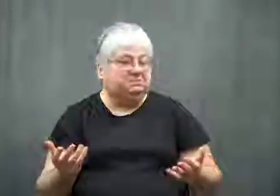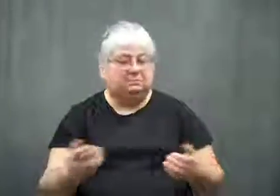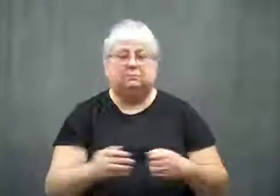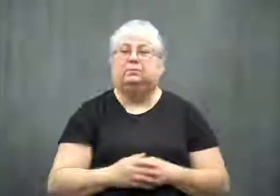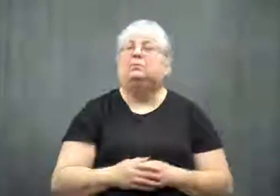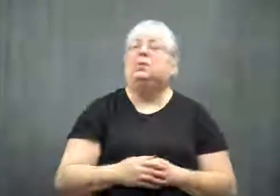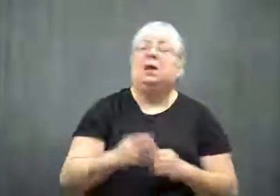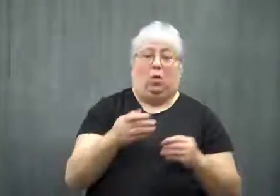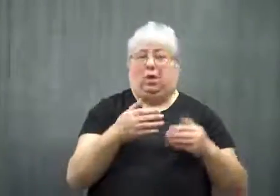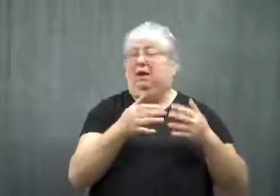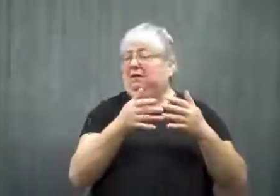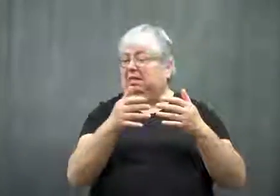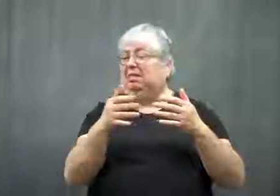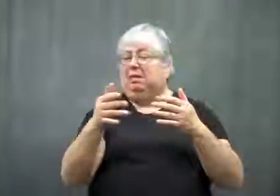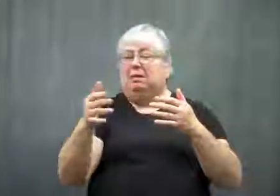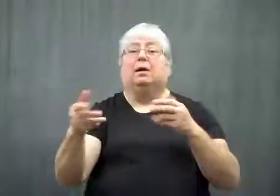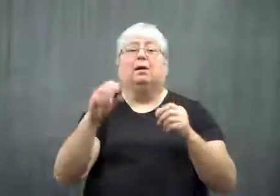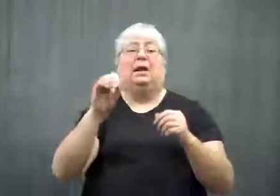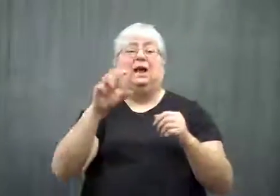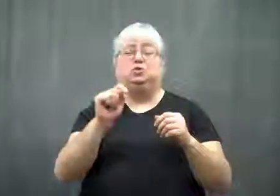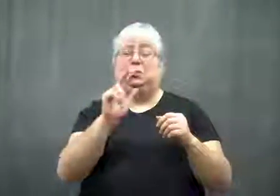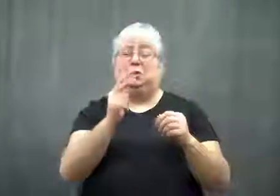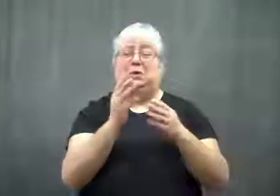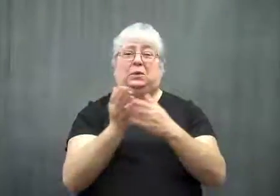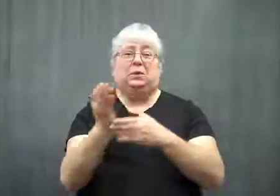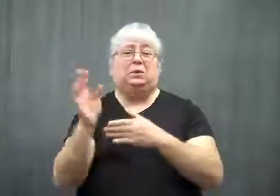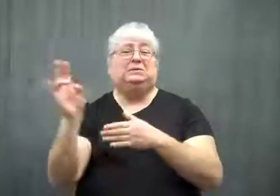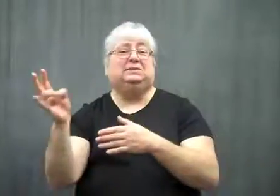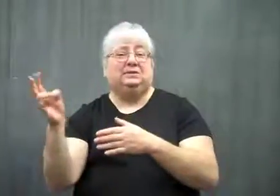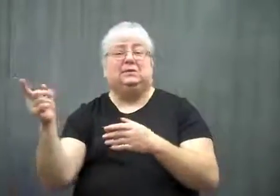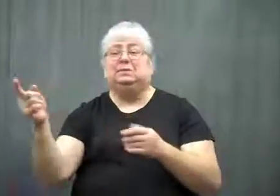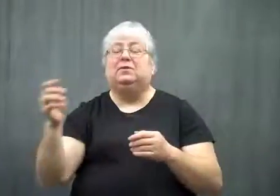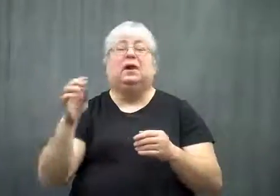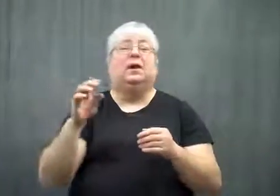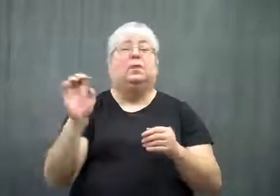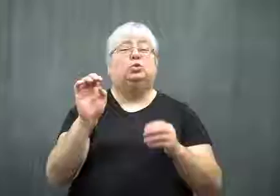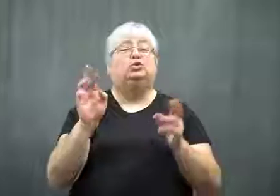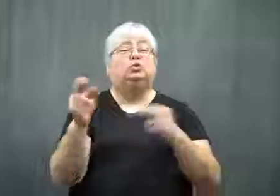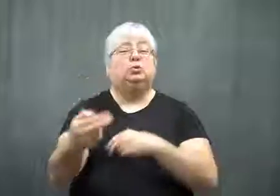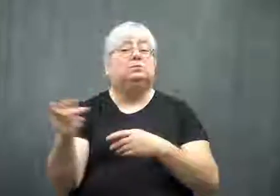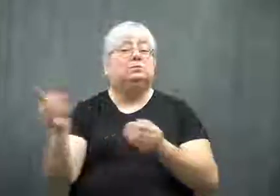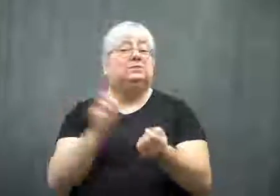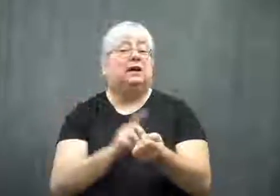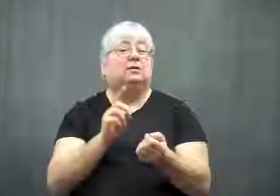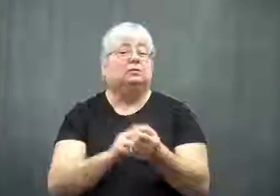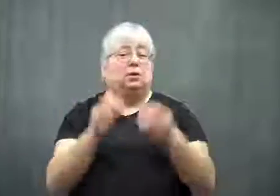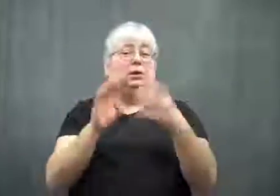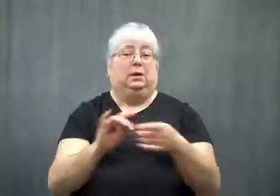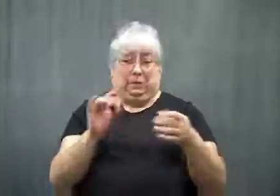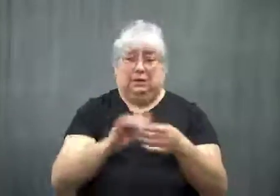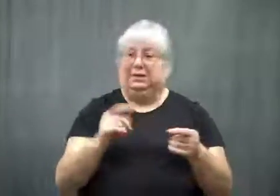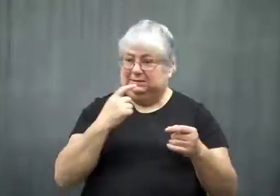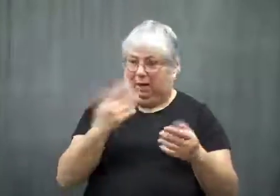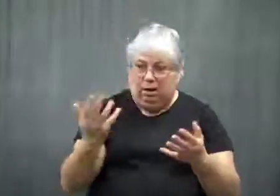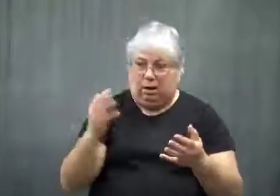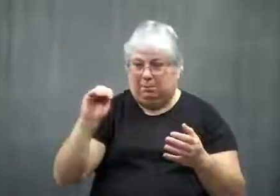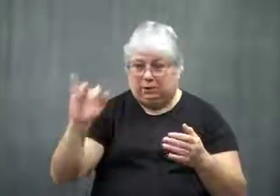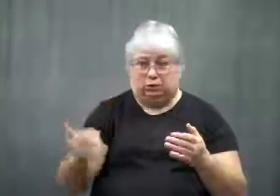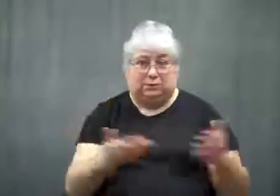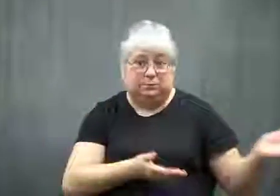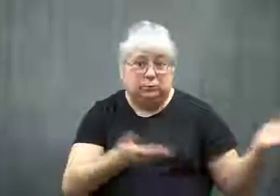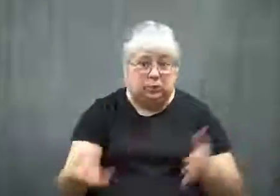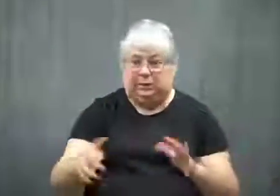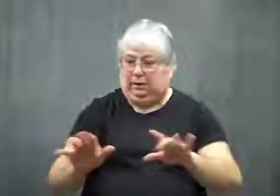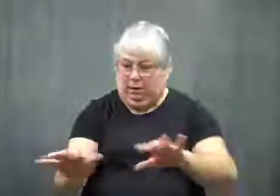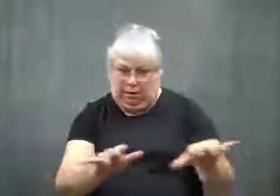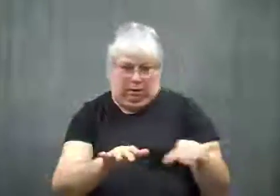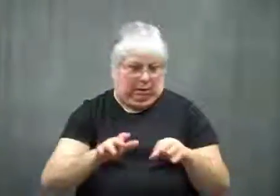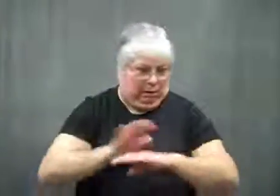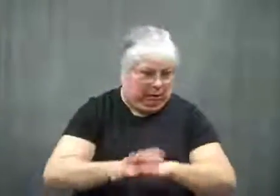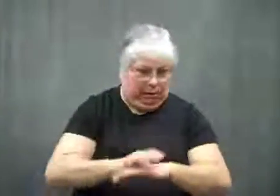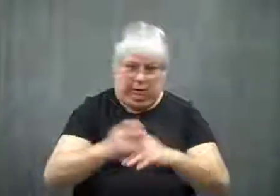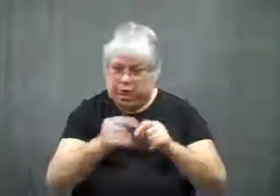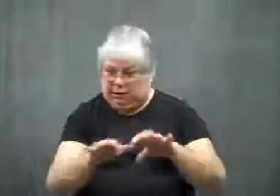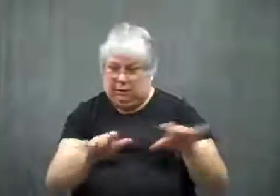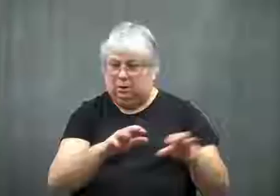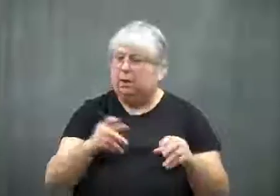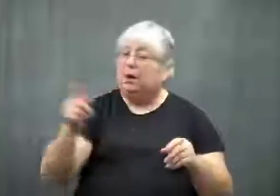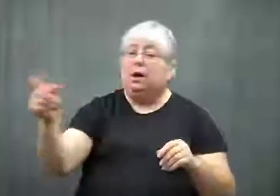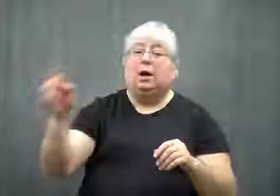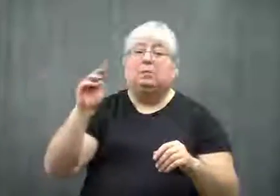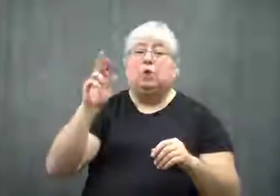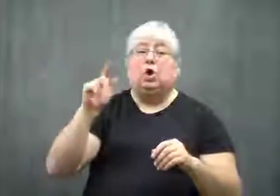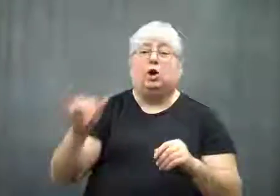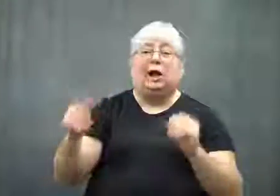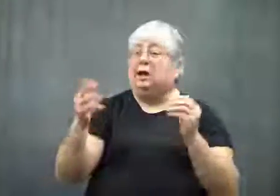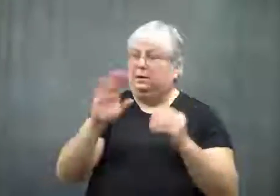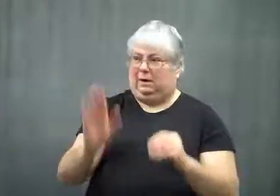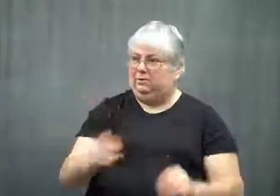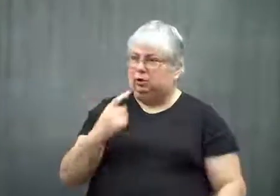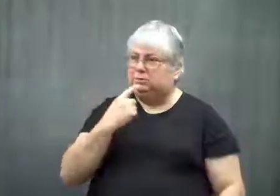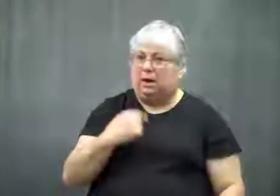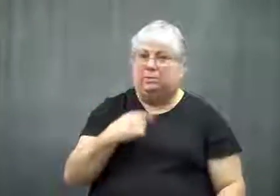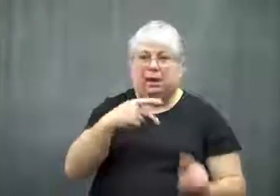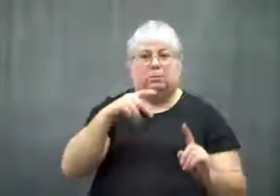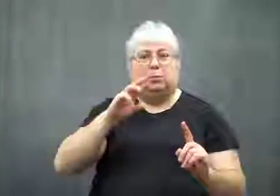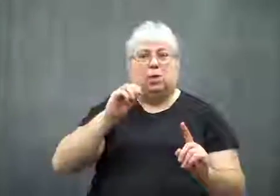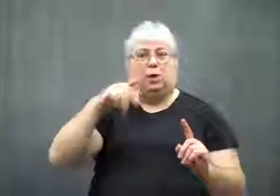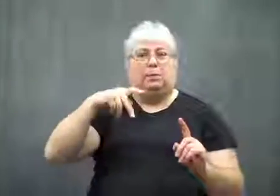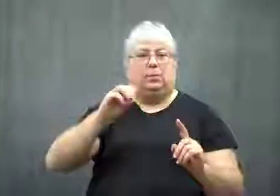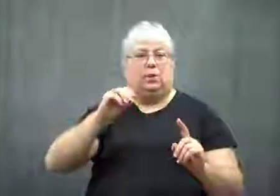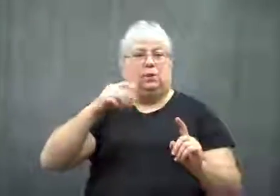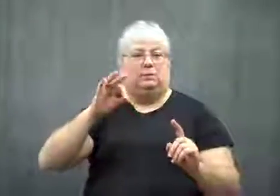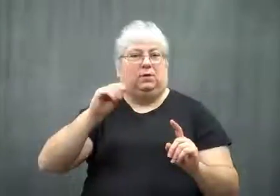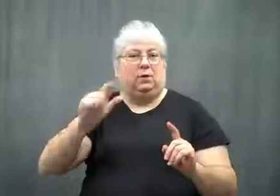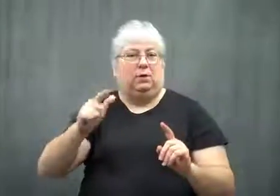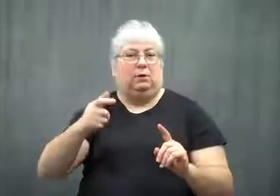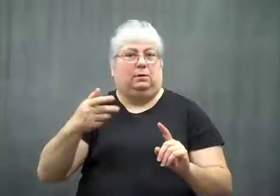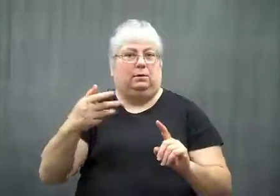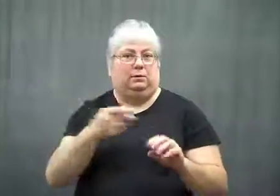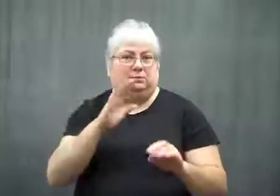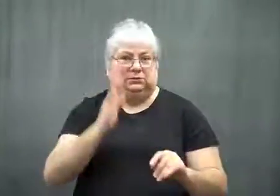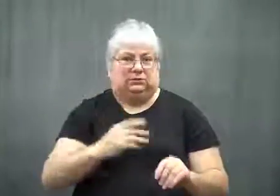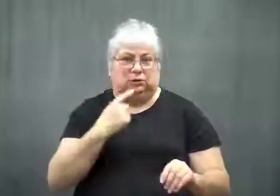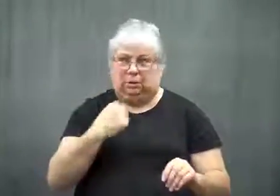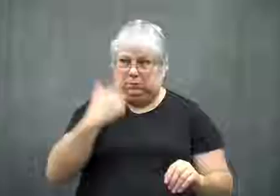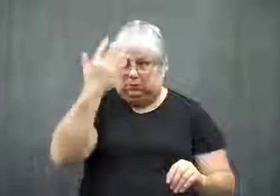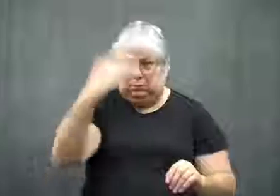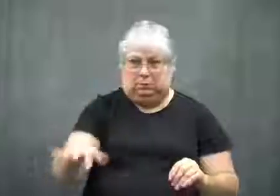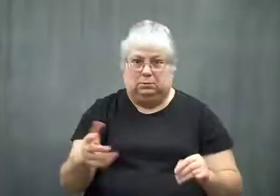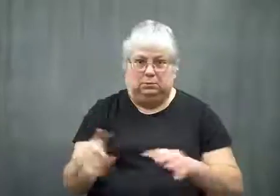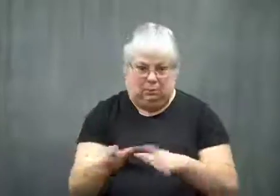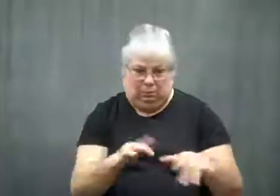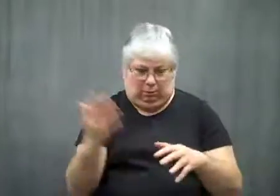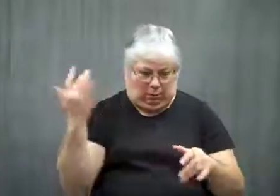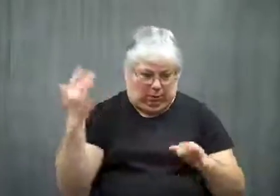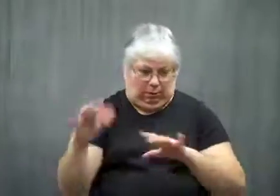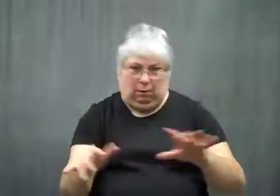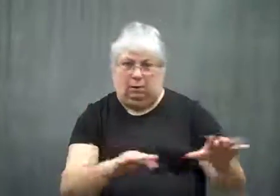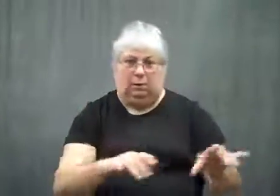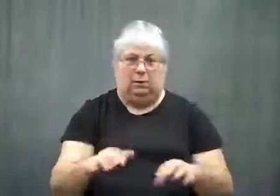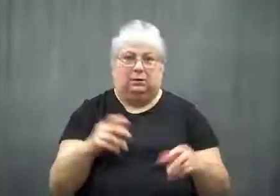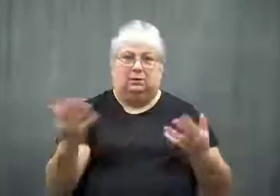October 3 through 7, the emergency room doctors testified about their efforts to save Jackson.